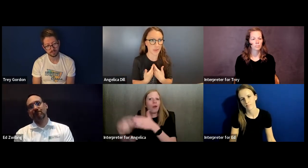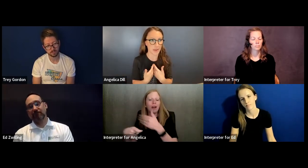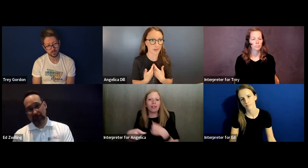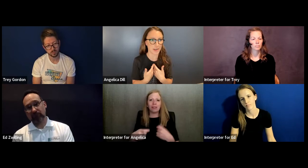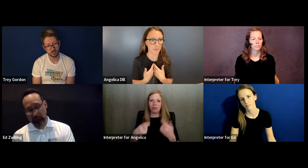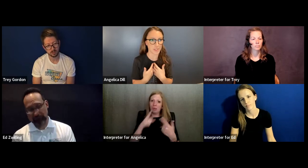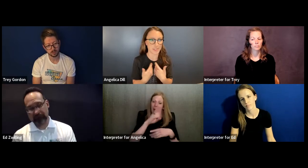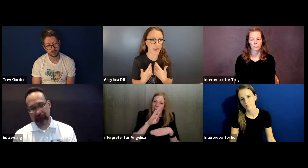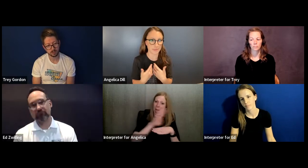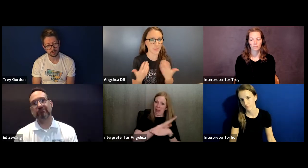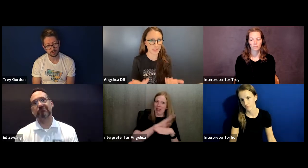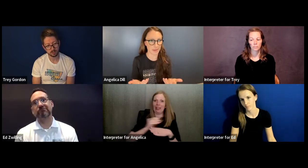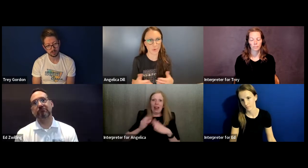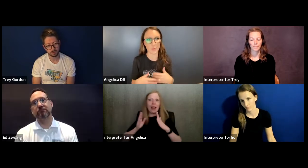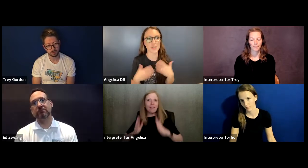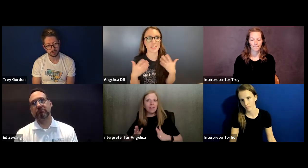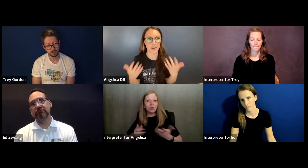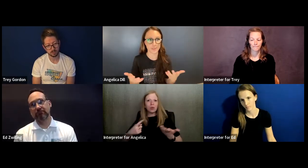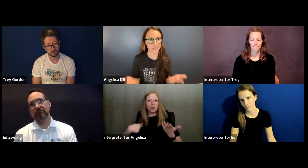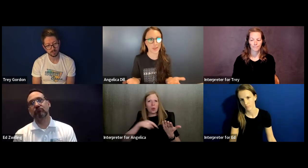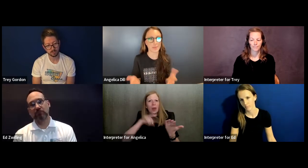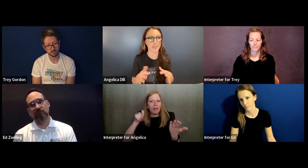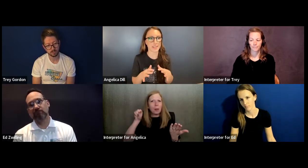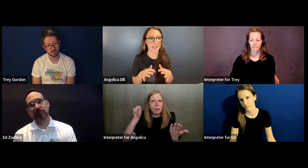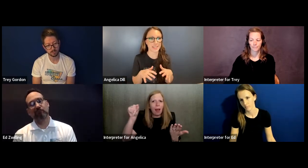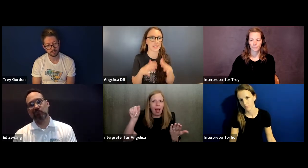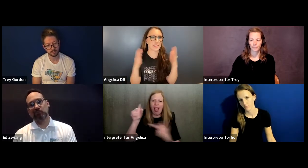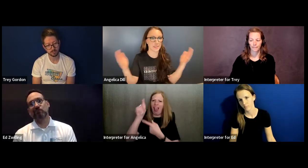matter and we just have to pay them or we just have to do that because that's the